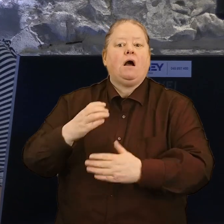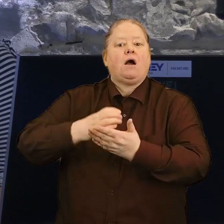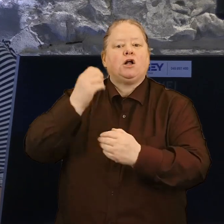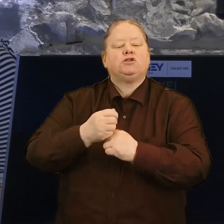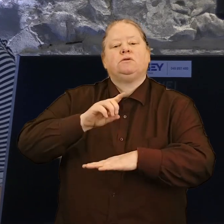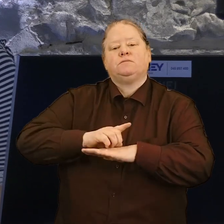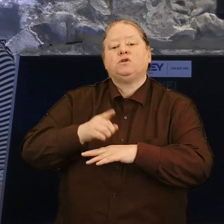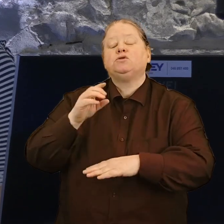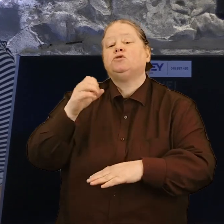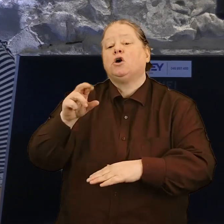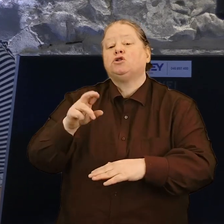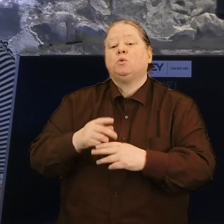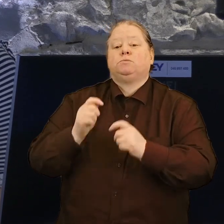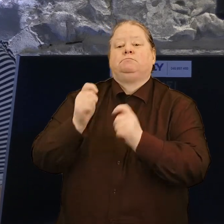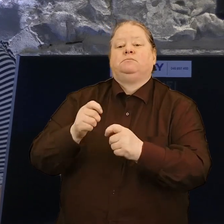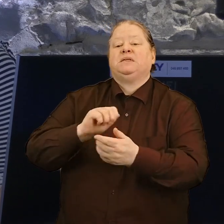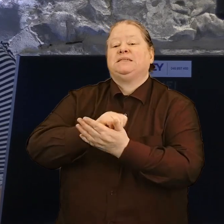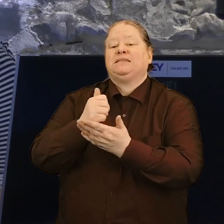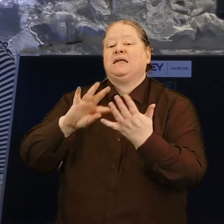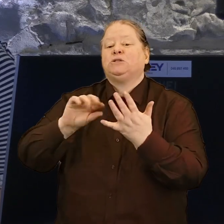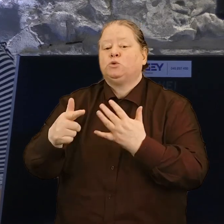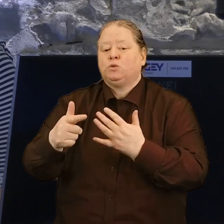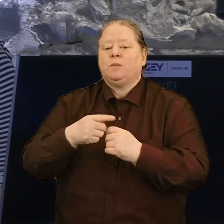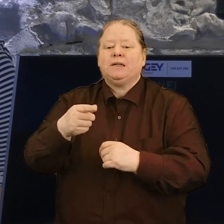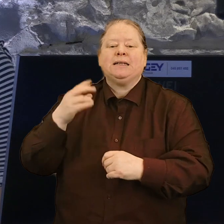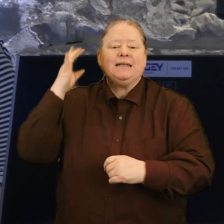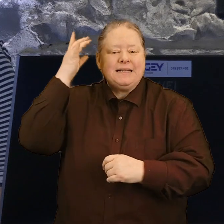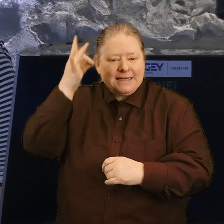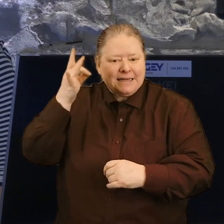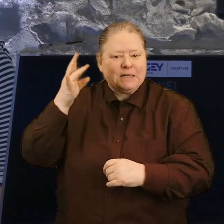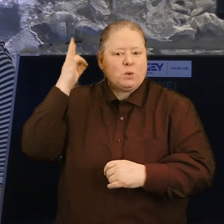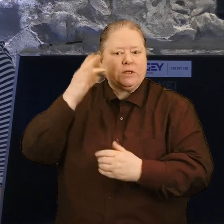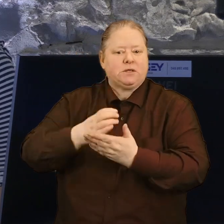Charter was granted in 1692 which changed the name to the King and Queens College of Physicians of Ireland.